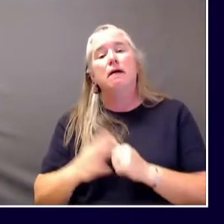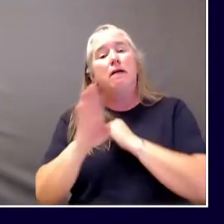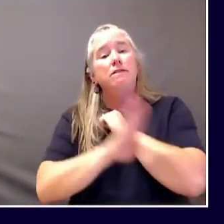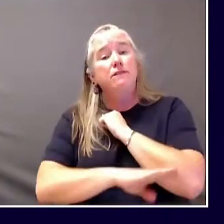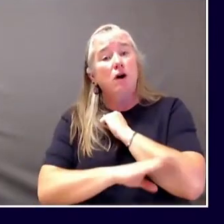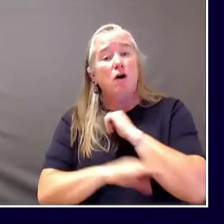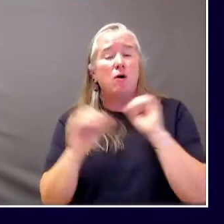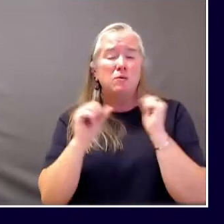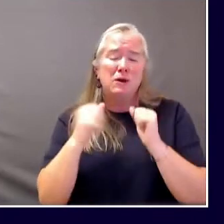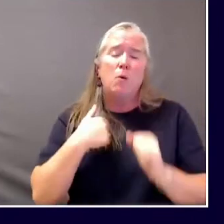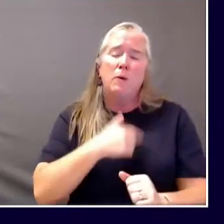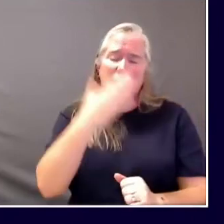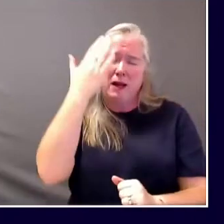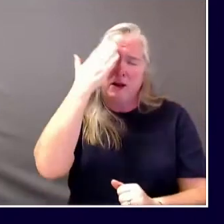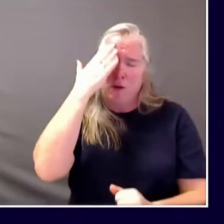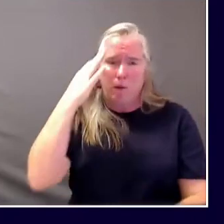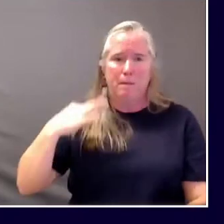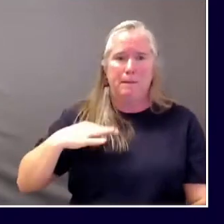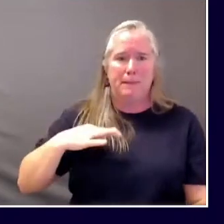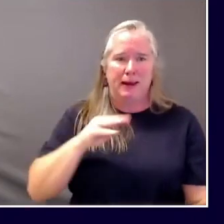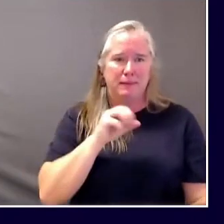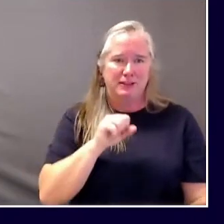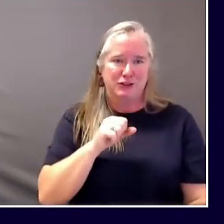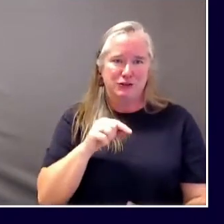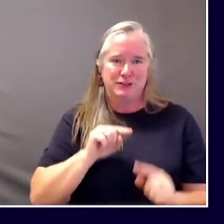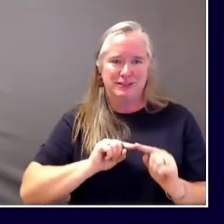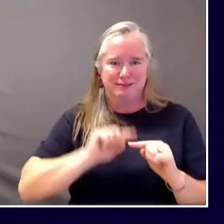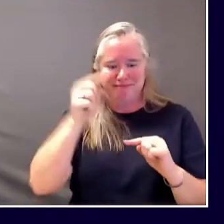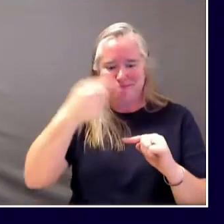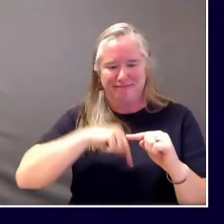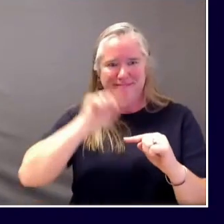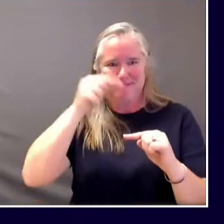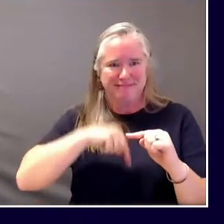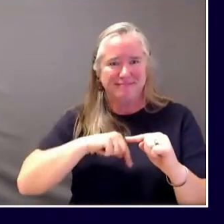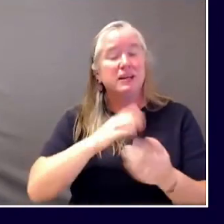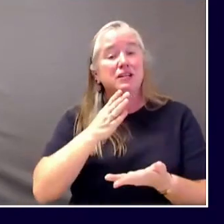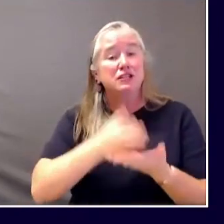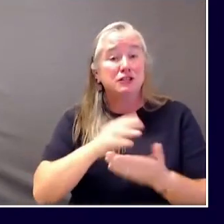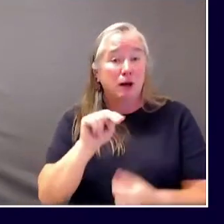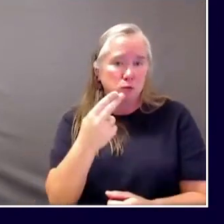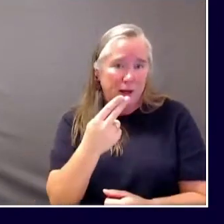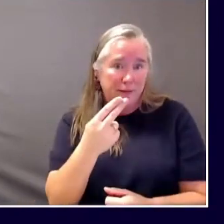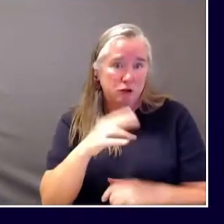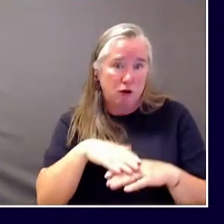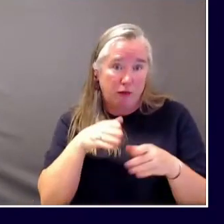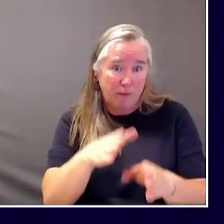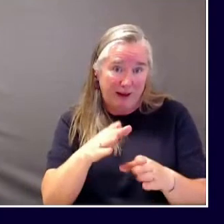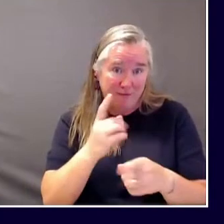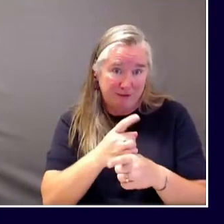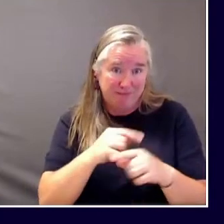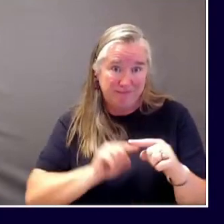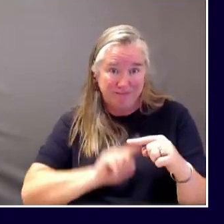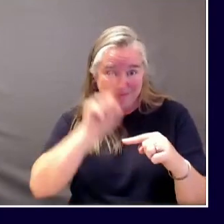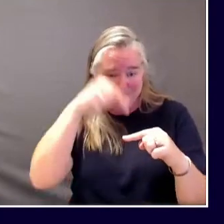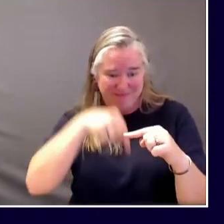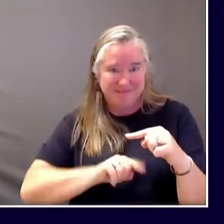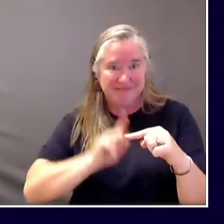Massachusetts in particular and we got to go to New Hampshire